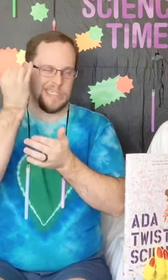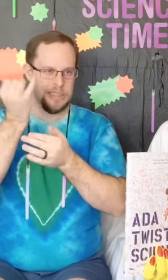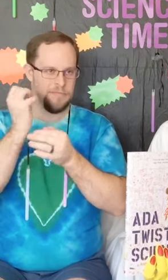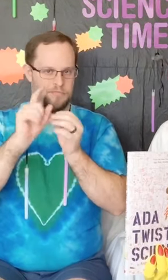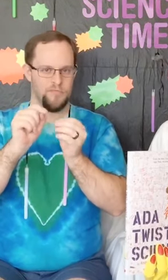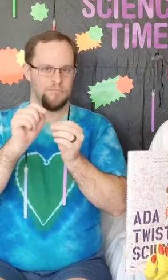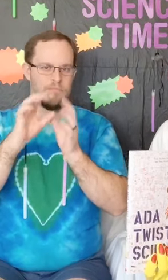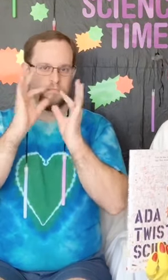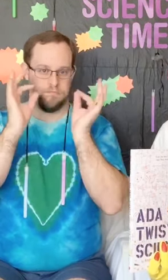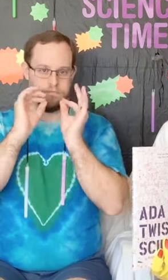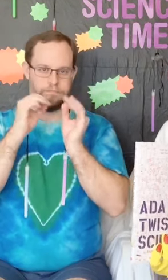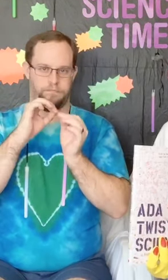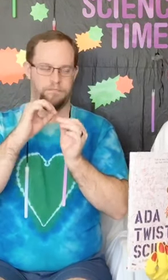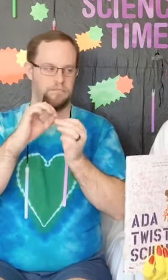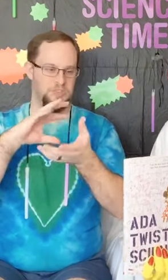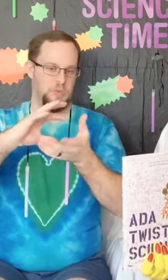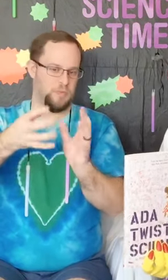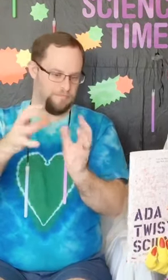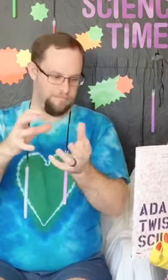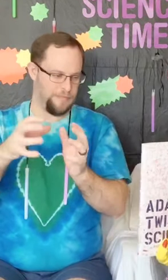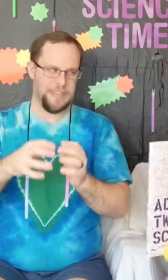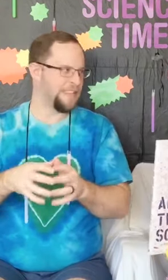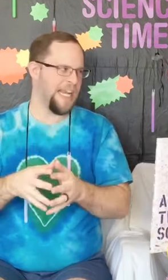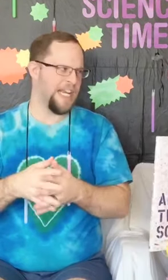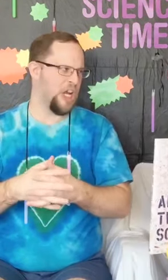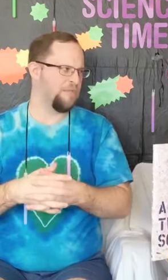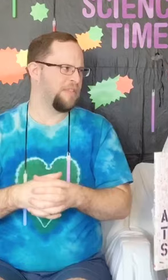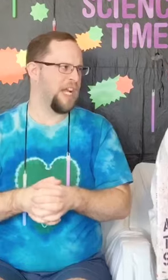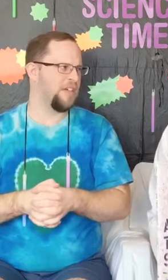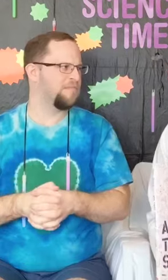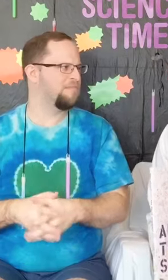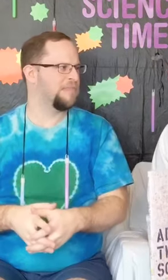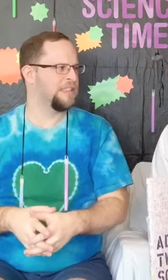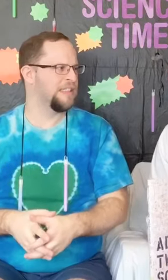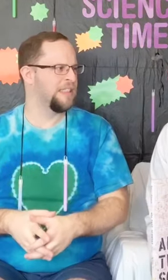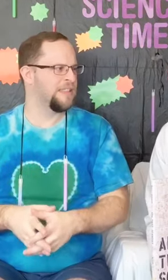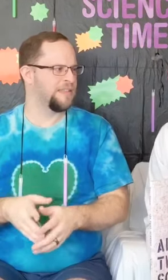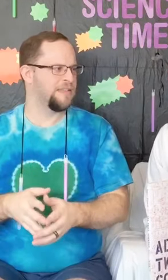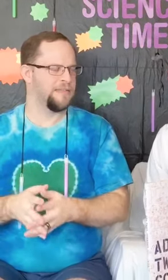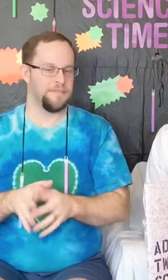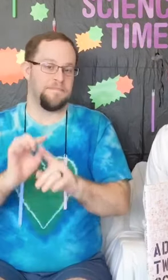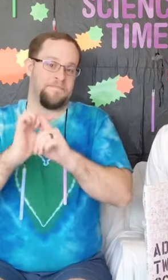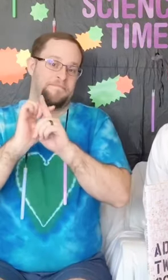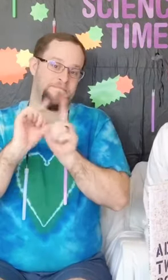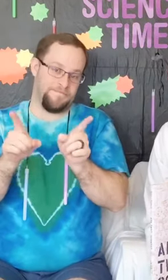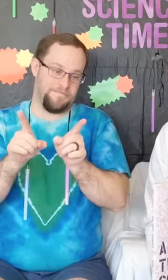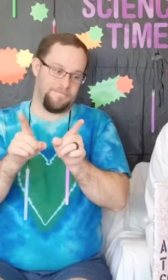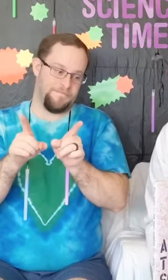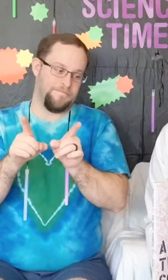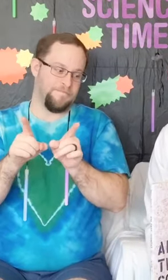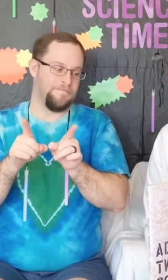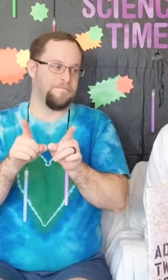the dryer or the washer. Right? AARON: Yeah, no. CALI: Not a good idea. But in the end they were